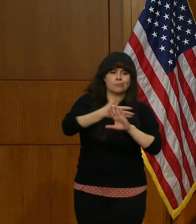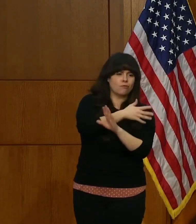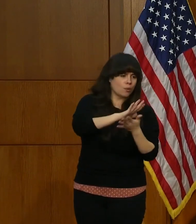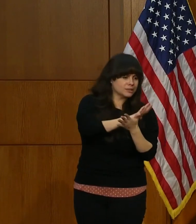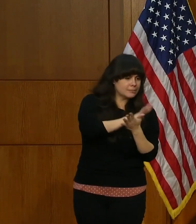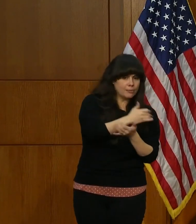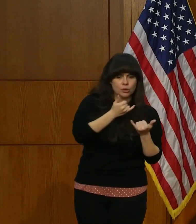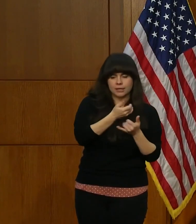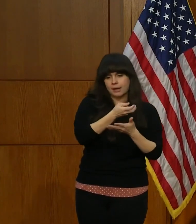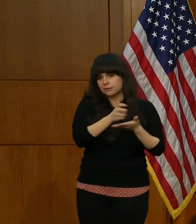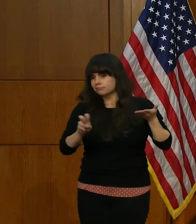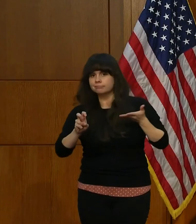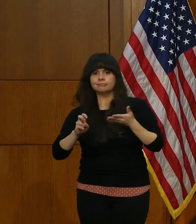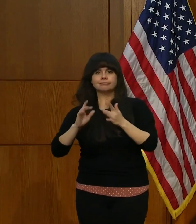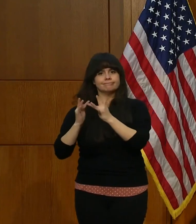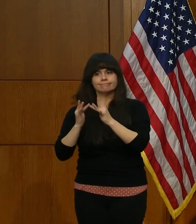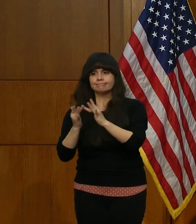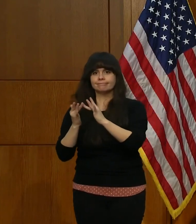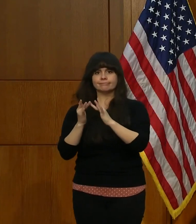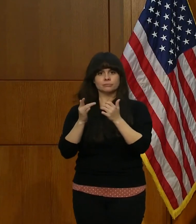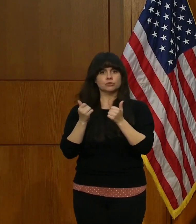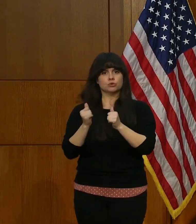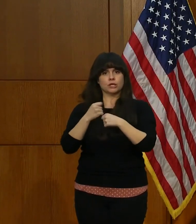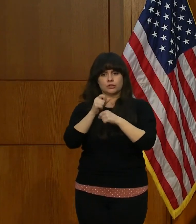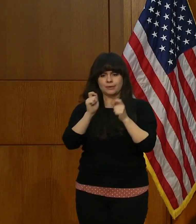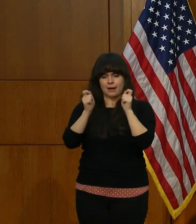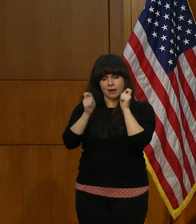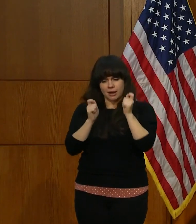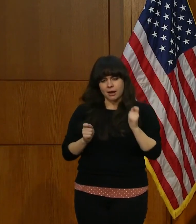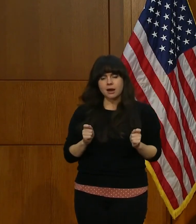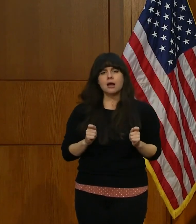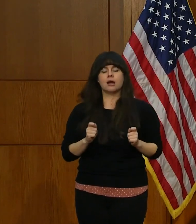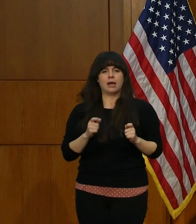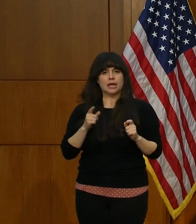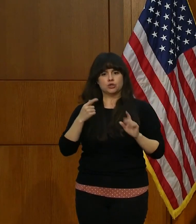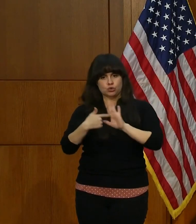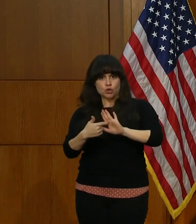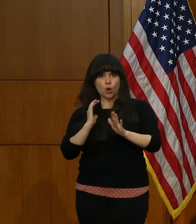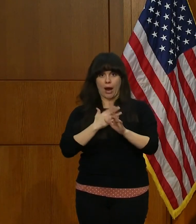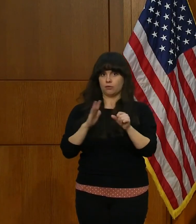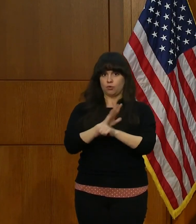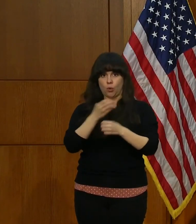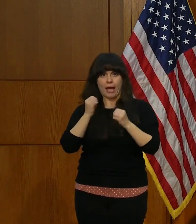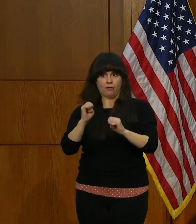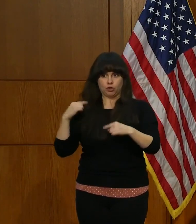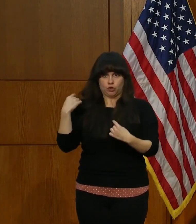SYSTEMS GET INTERFACE AND CAUGHT UP FROM OUR INITIAL PAPER BASED PROCESSES TO BE FORMALLY ACCOUNTED FOR IN THE